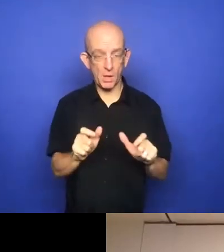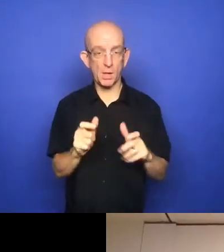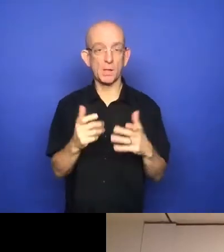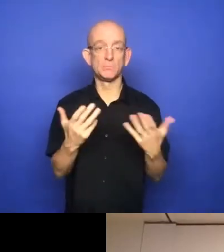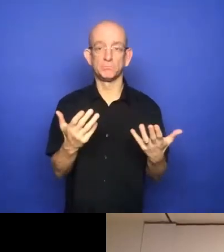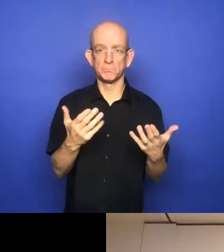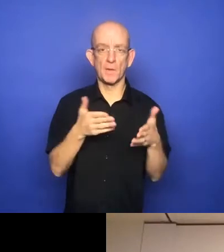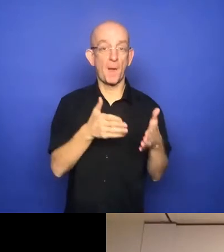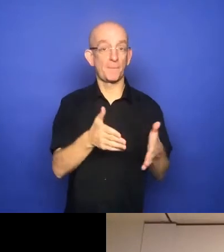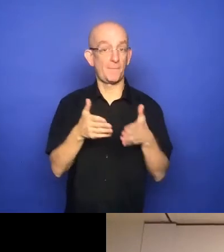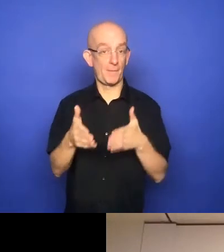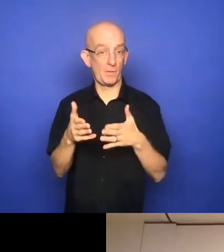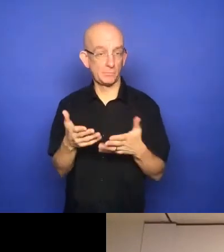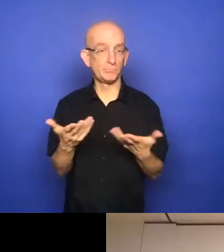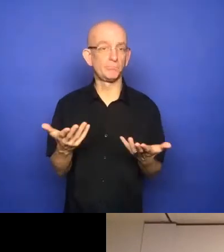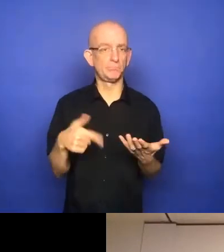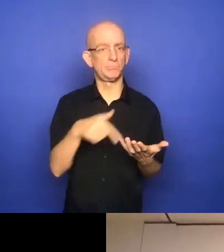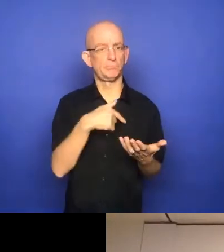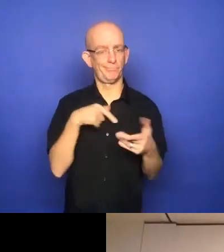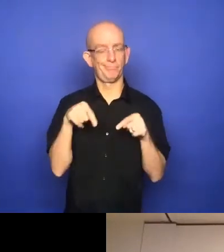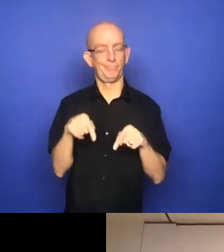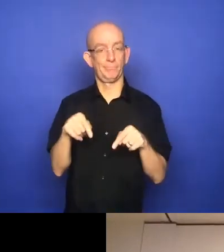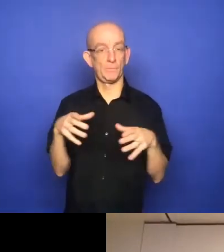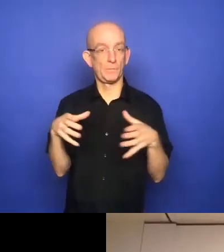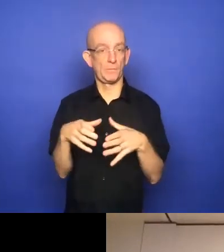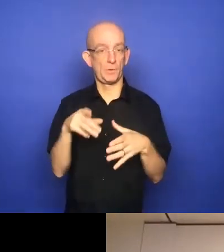used Washington group short set as well as UNICEF and